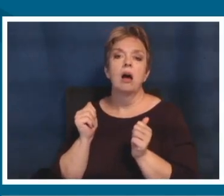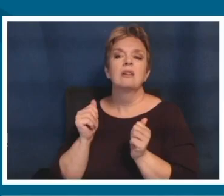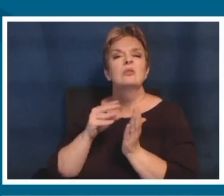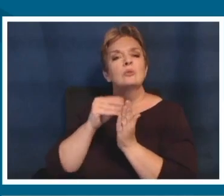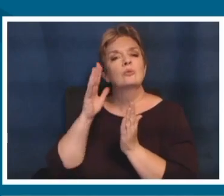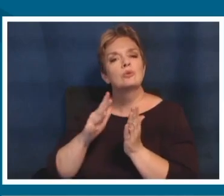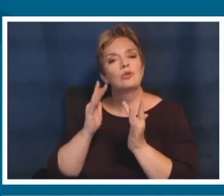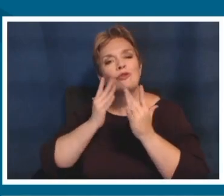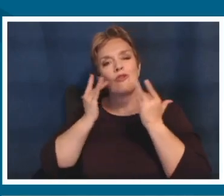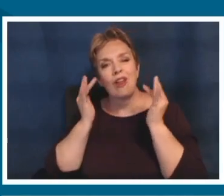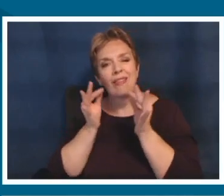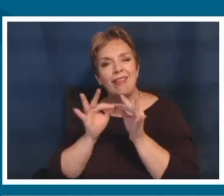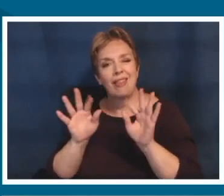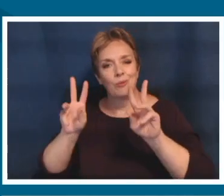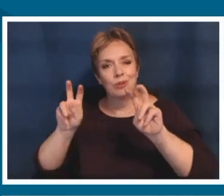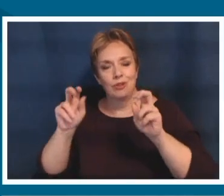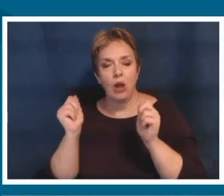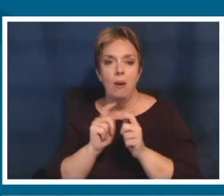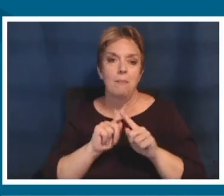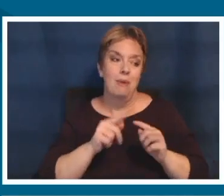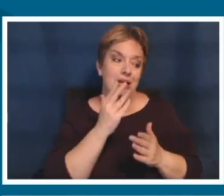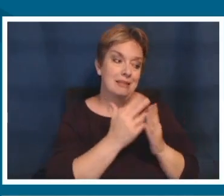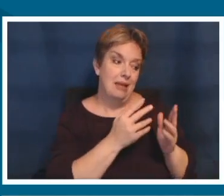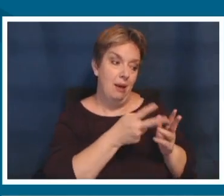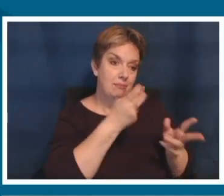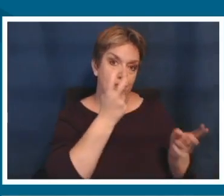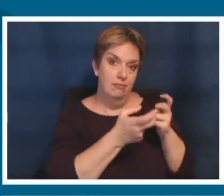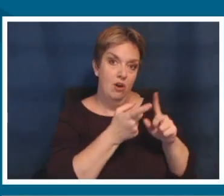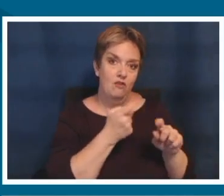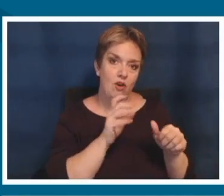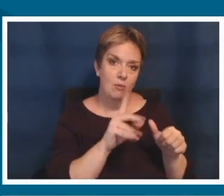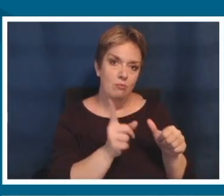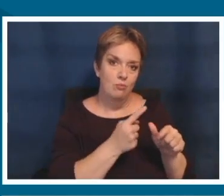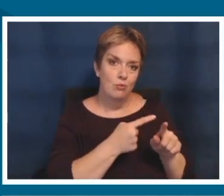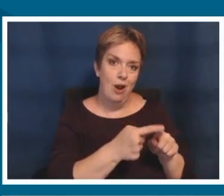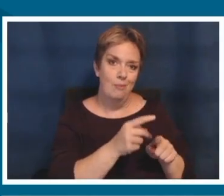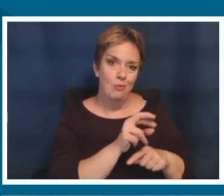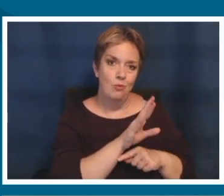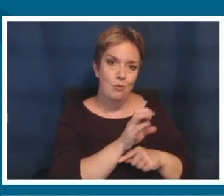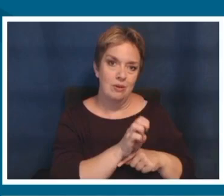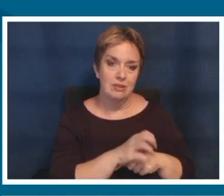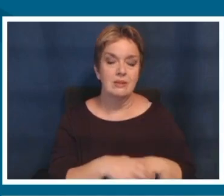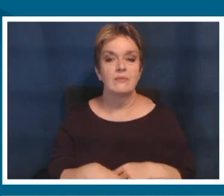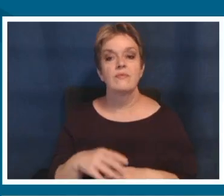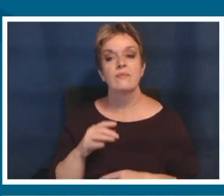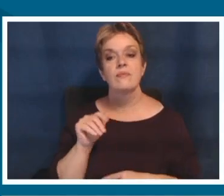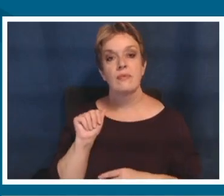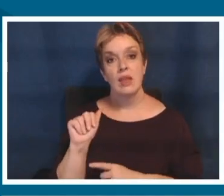andrea had pulled some text from a letter that one of the members of the us